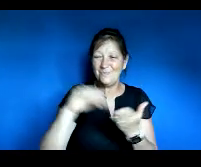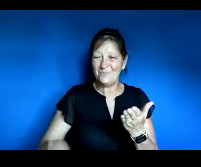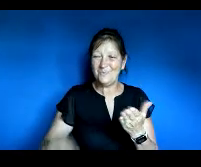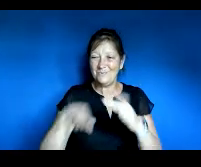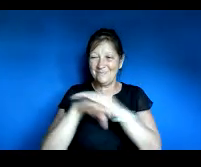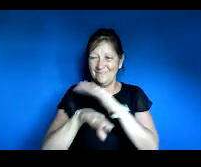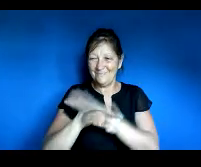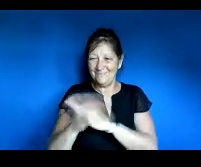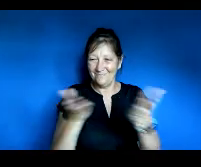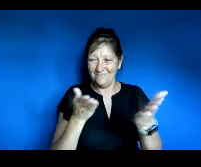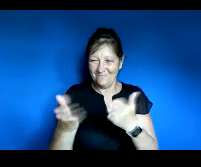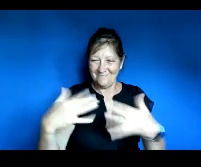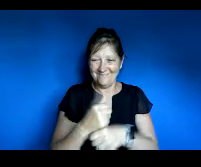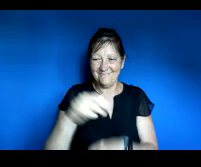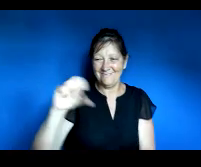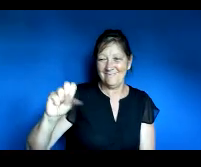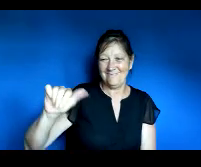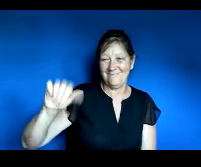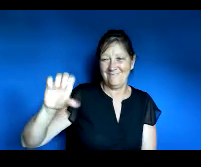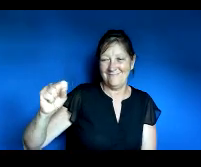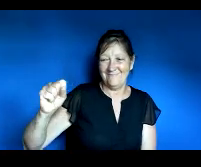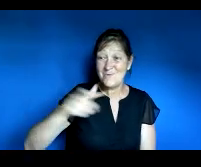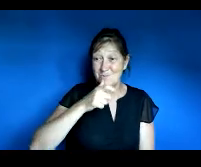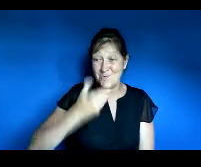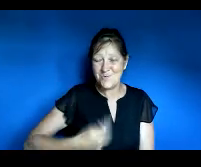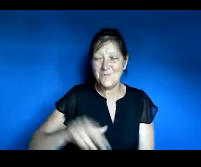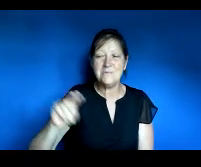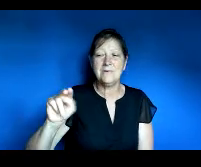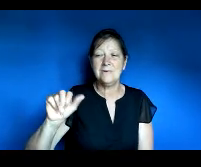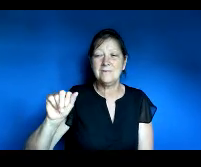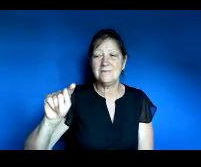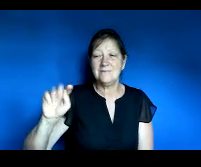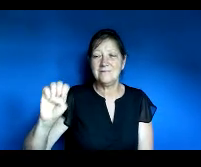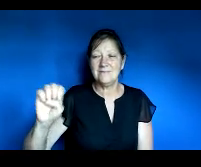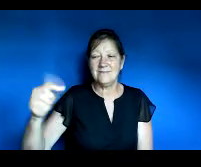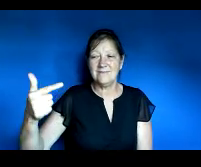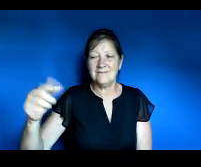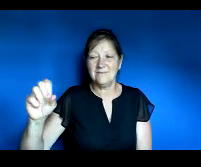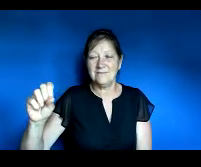My name's Nate Gondelman. I'm the associate director of the Office of Accessibility Services